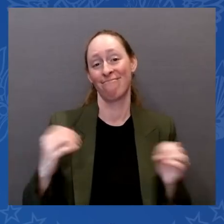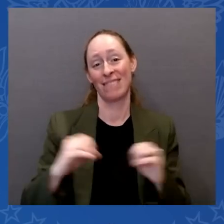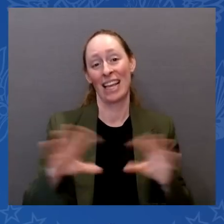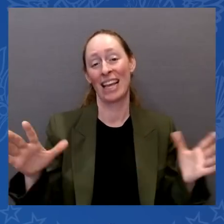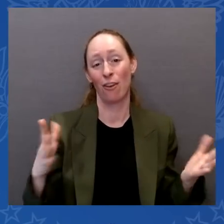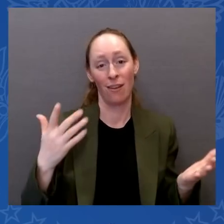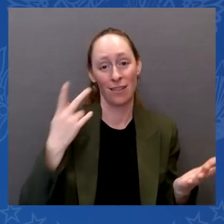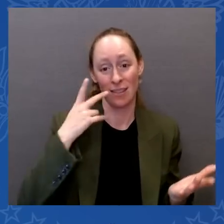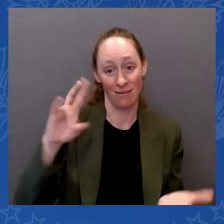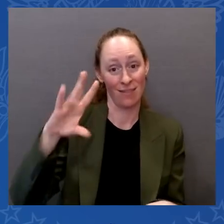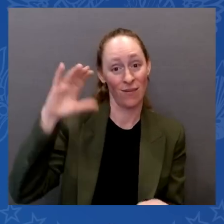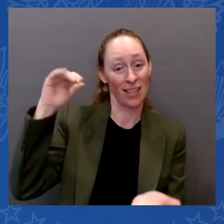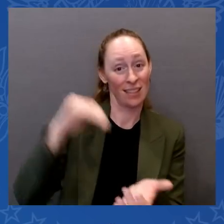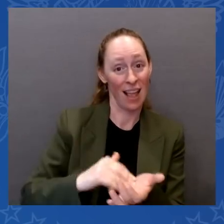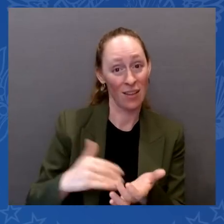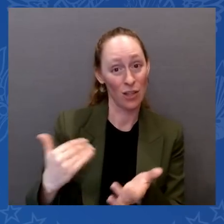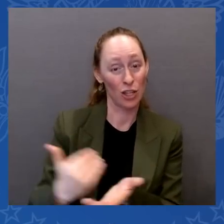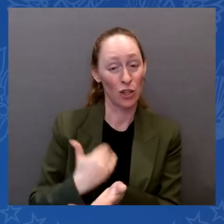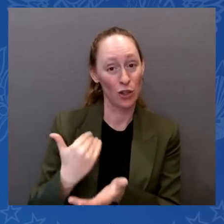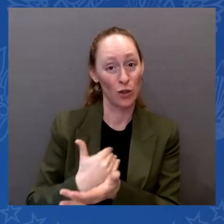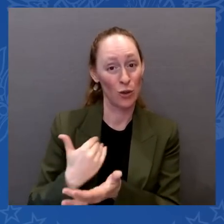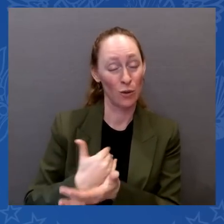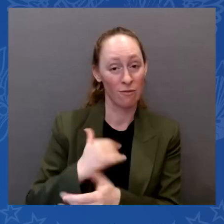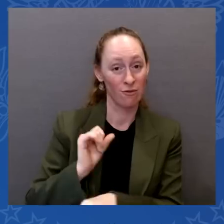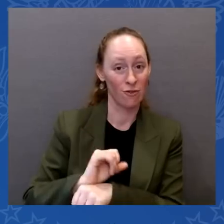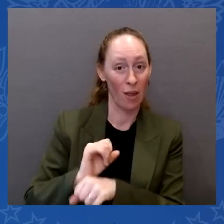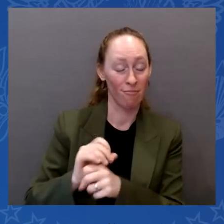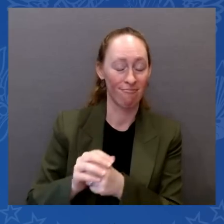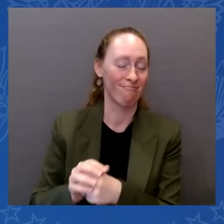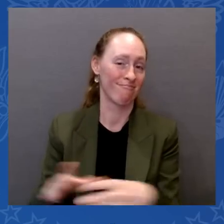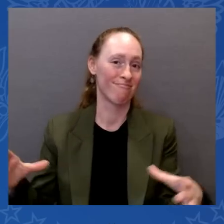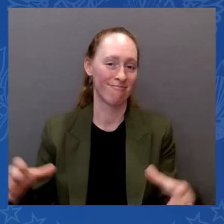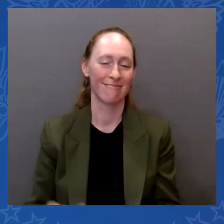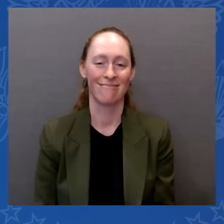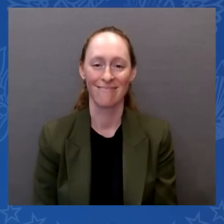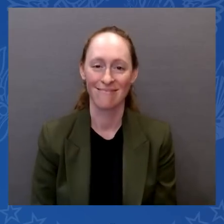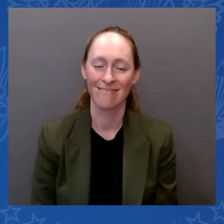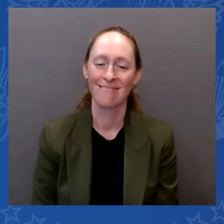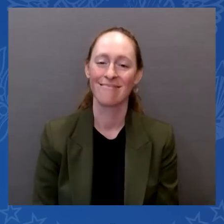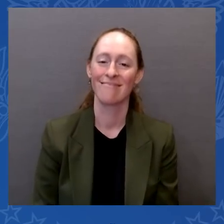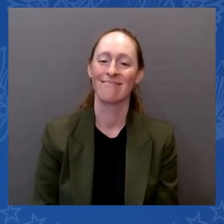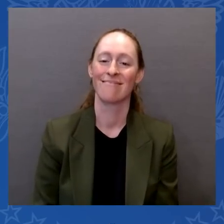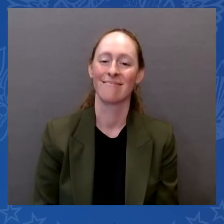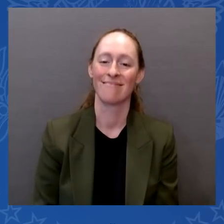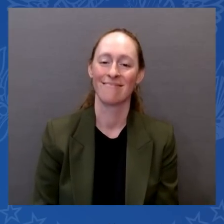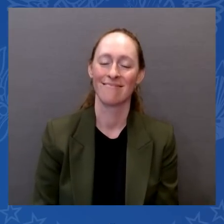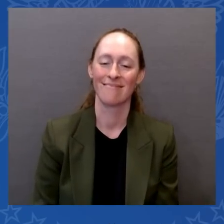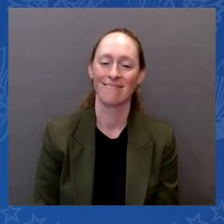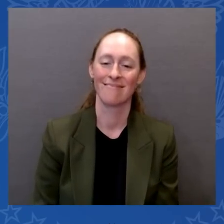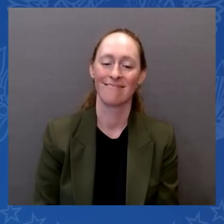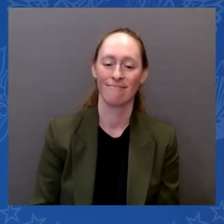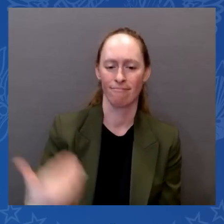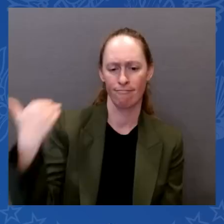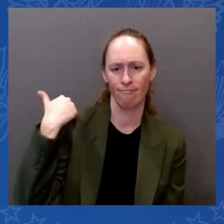Back in June, we launched the nationwide Talent Pipeline Challenge. And I'll tell you, it's designed to ensure that